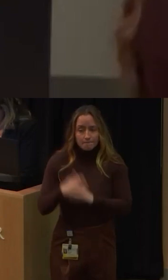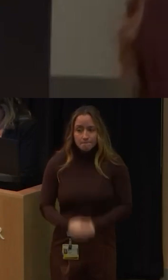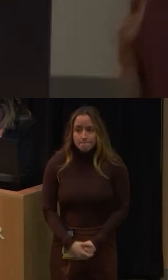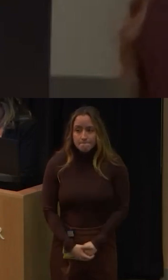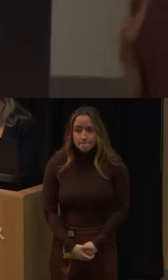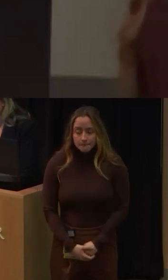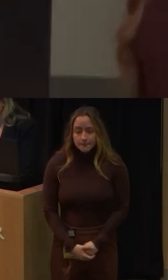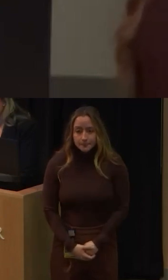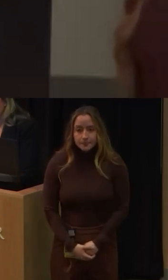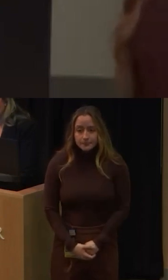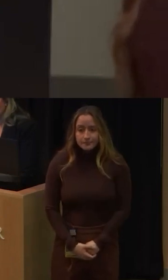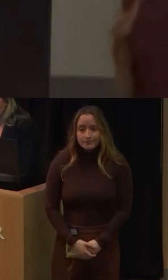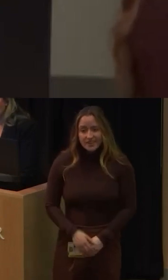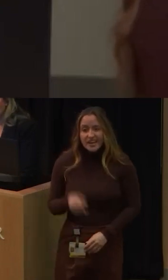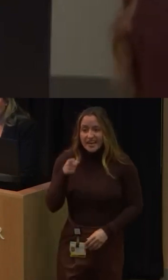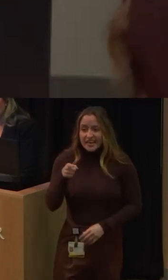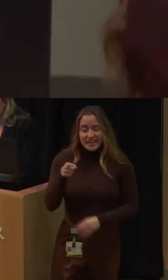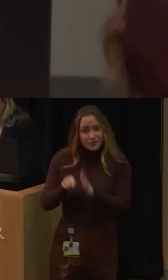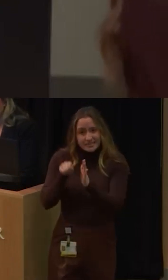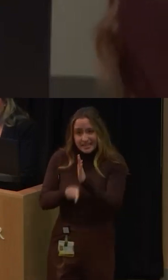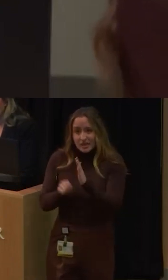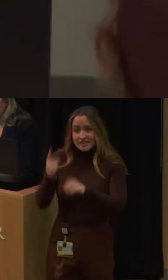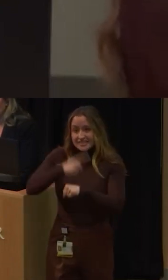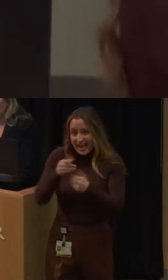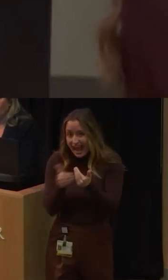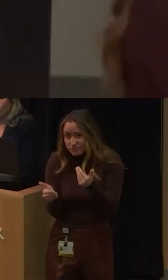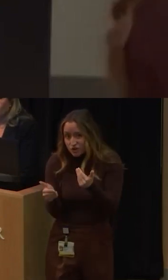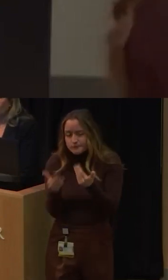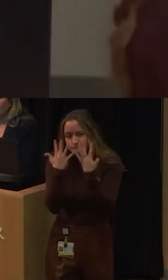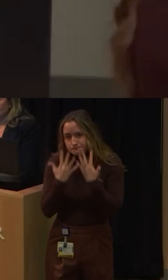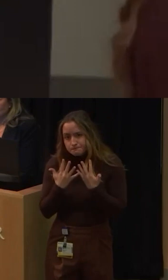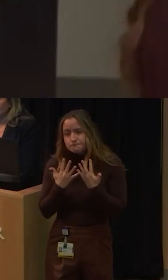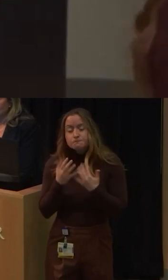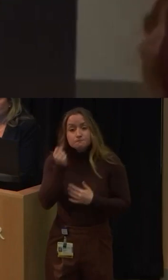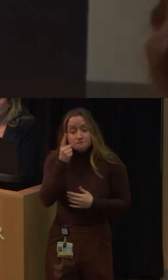as he was assassinated the last day, the day after. However, during the speech,